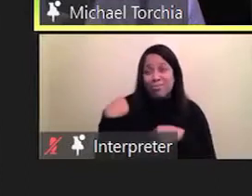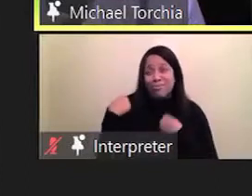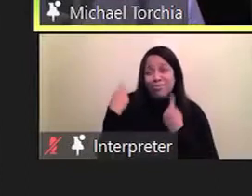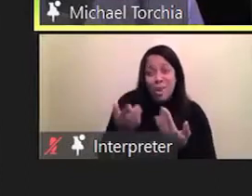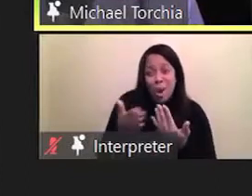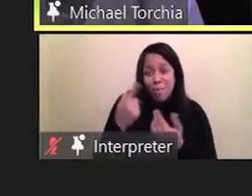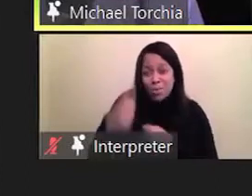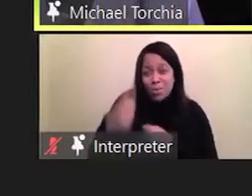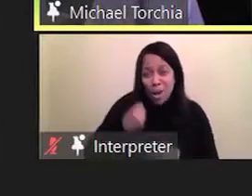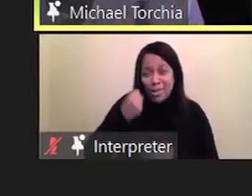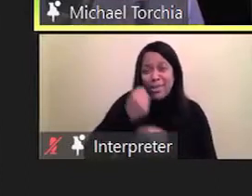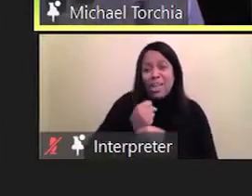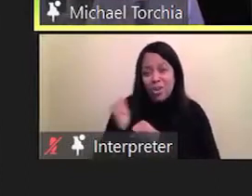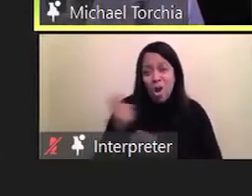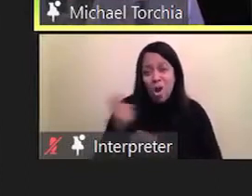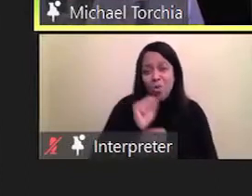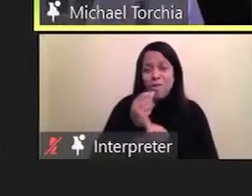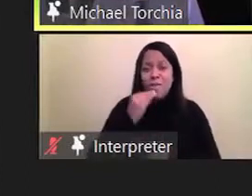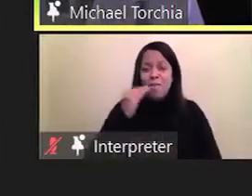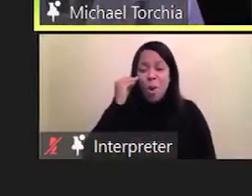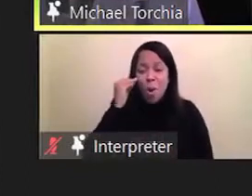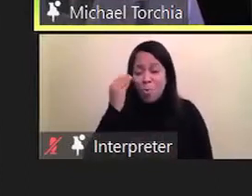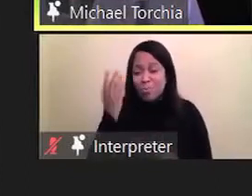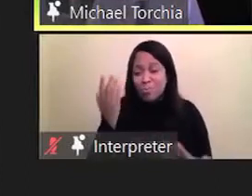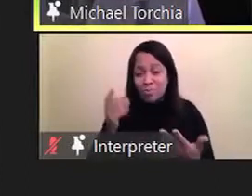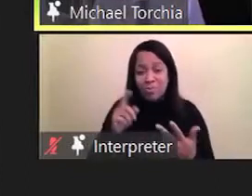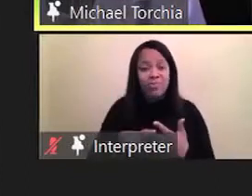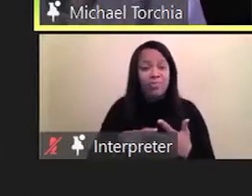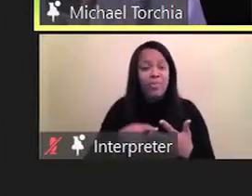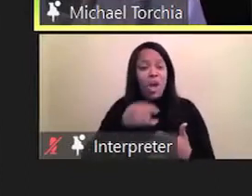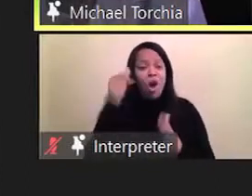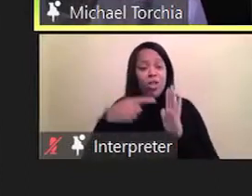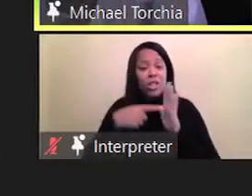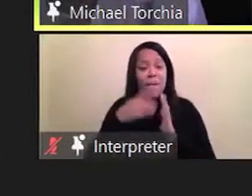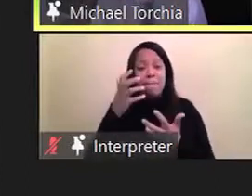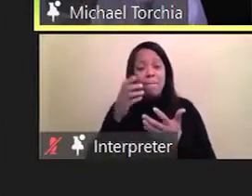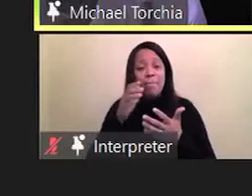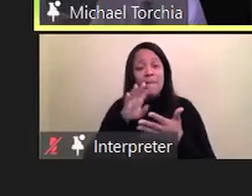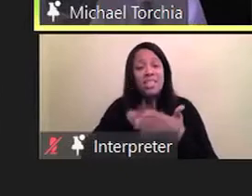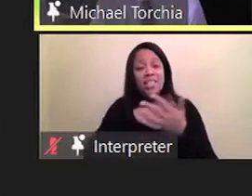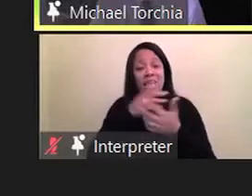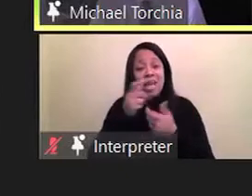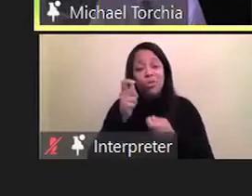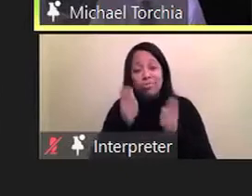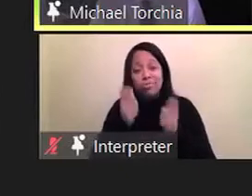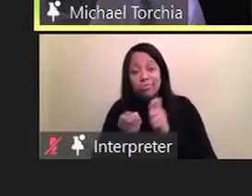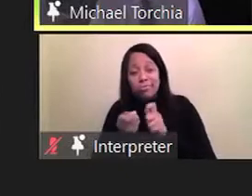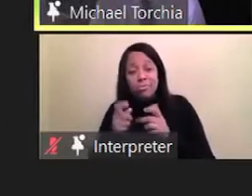Modifying a schedule, providing assistive devices, or modifying workspaces are all other examples